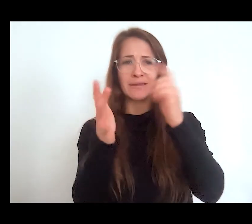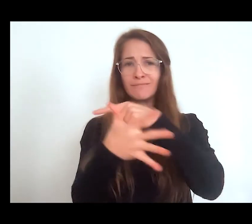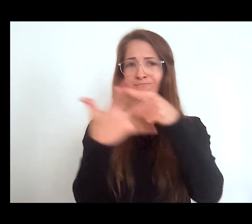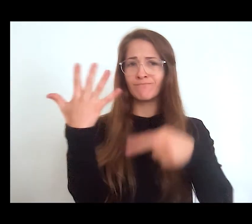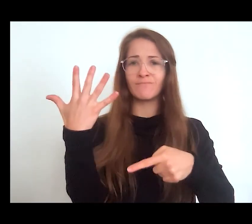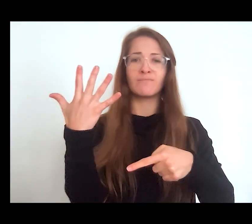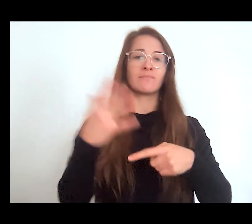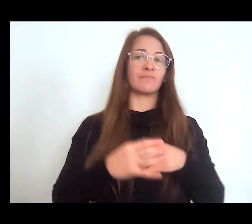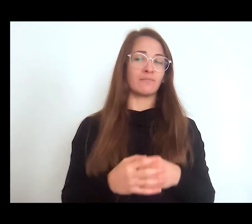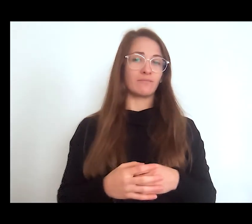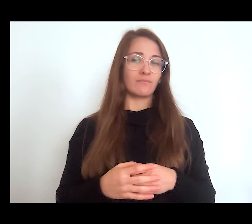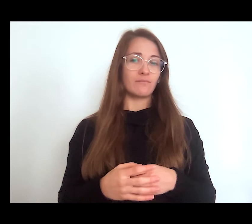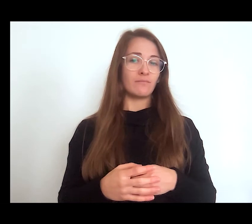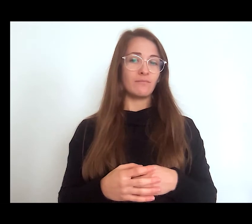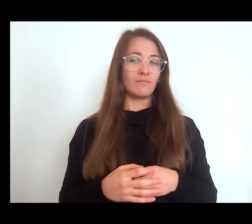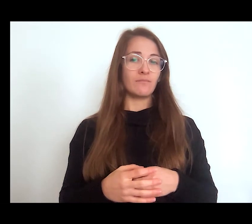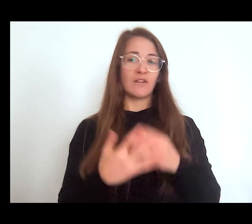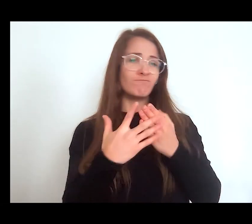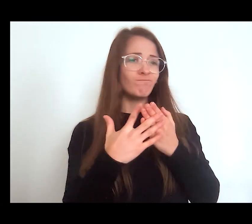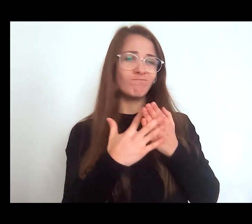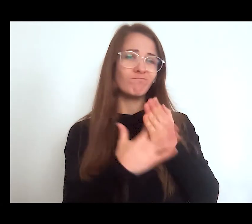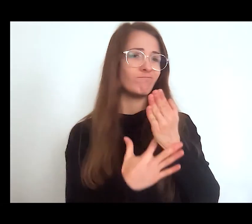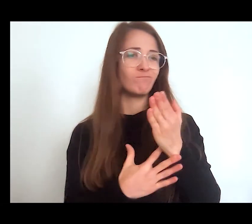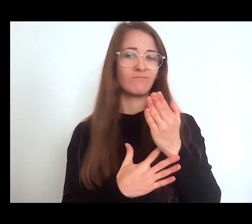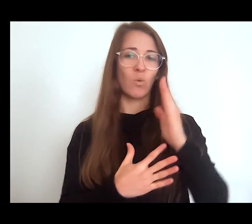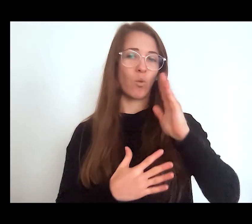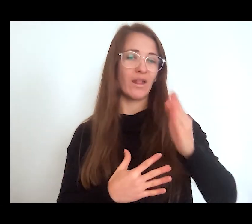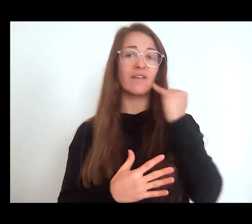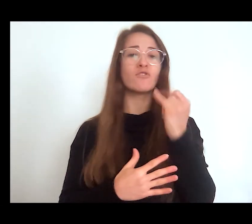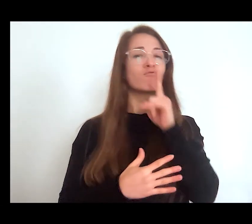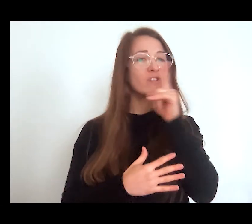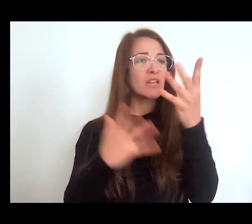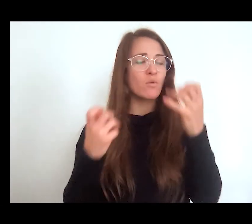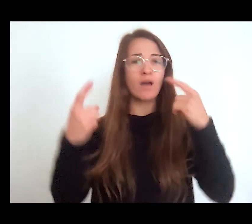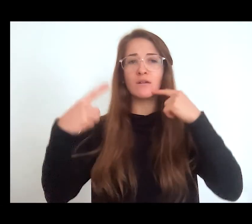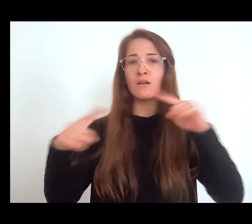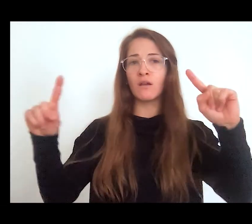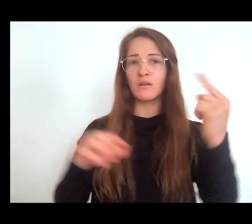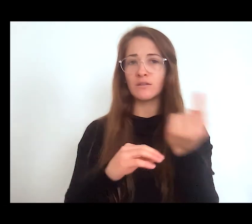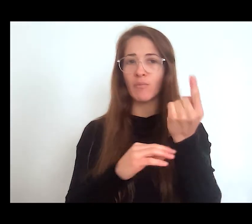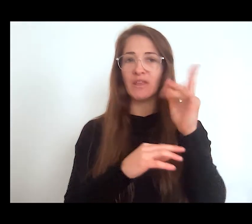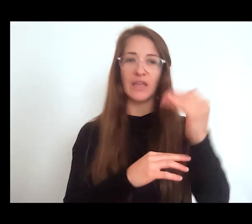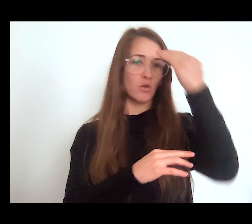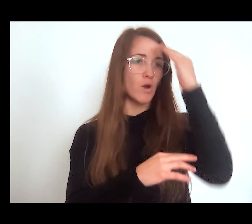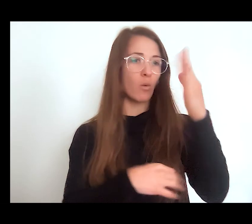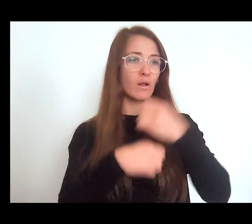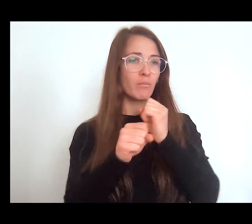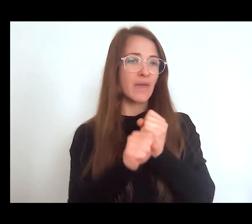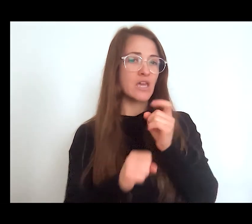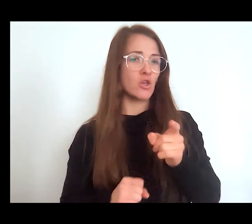AND I HAD TO DO BUDGETING. BUT YOU GET THROUGH IT, IF YOU REALLY WANT TO OBTAIN SOMETHING